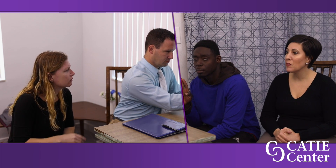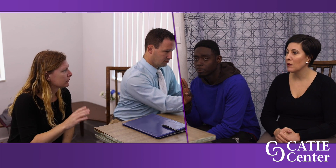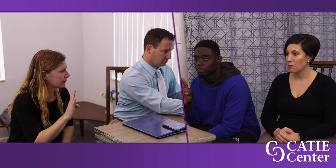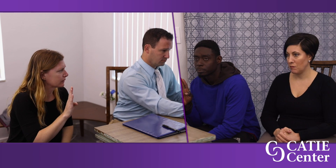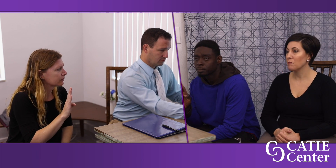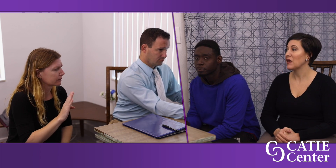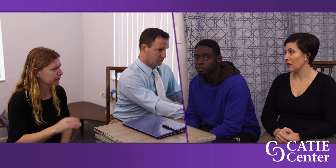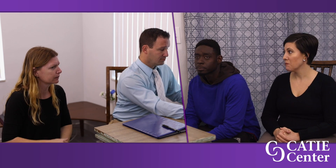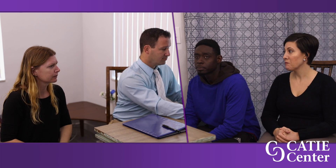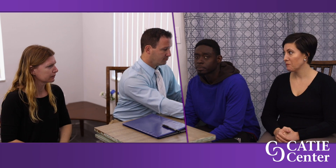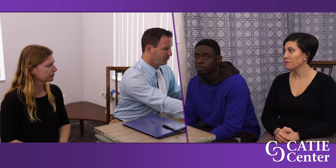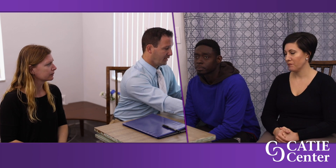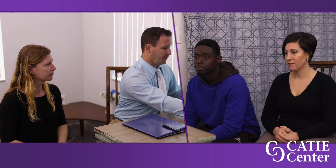B-- B.